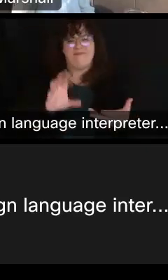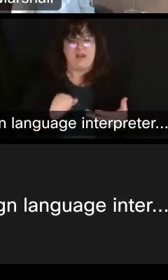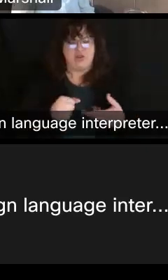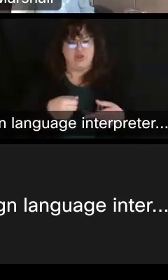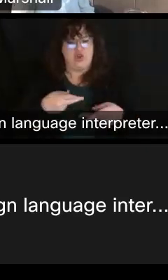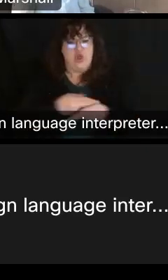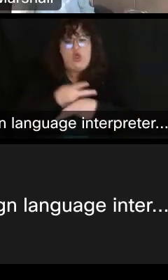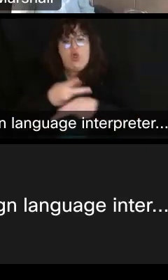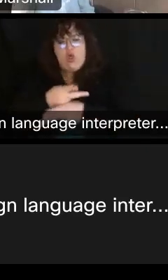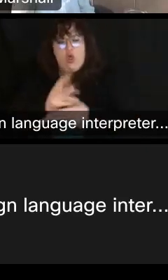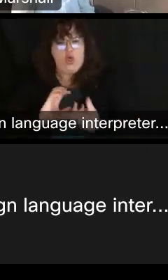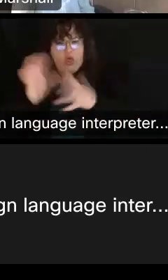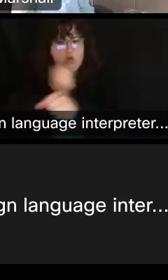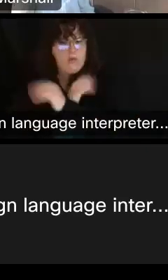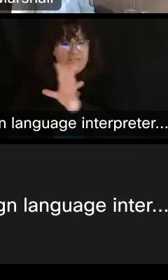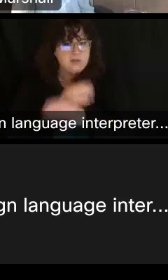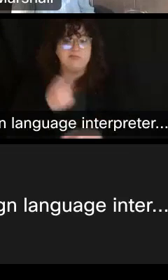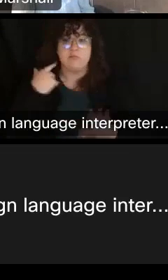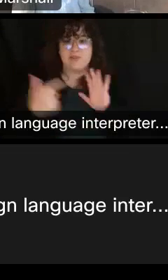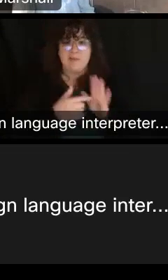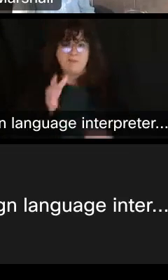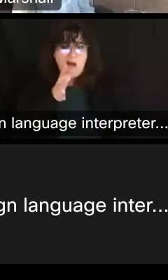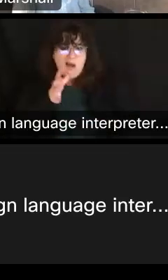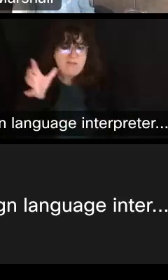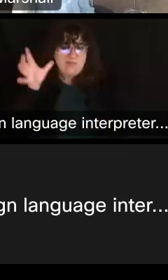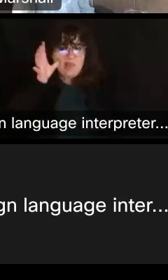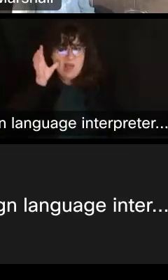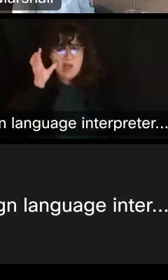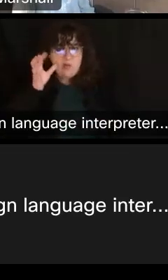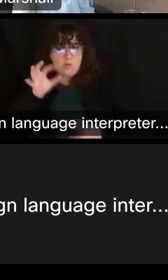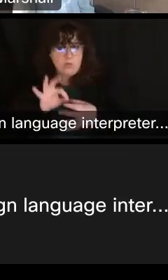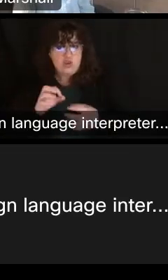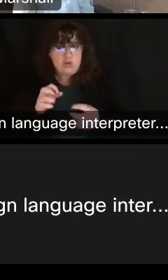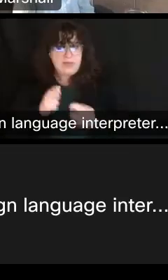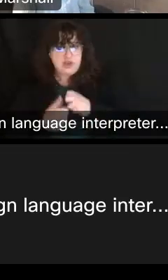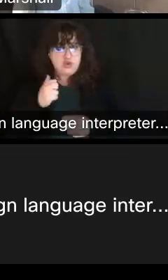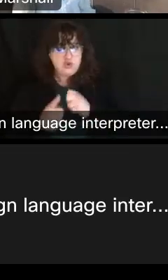if Mom and Dad might be having some issues, that could be an issue that's a situation